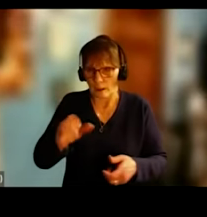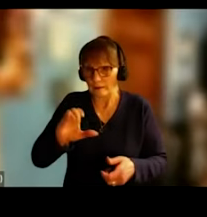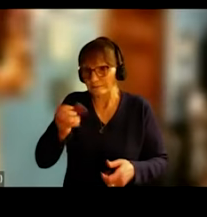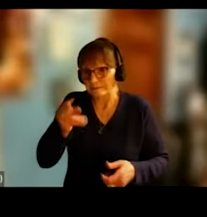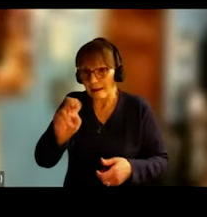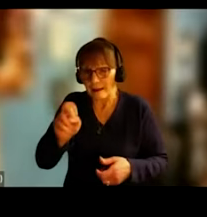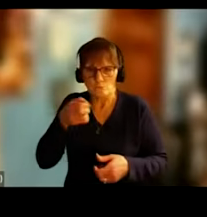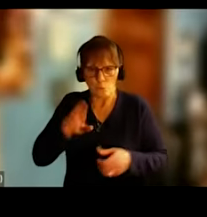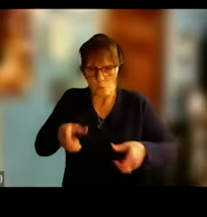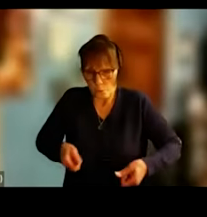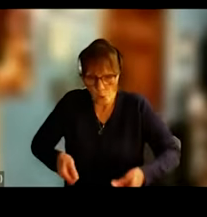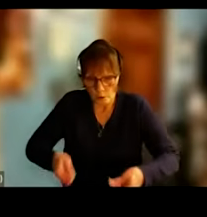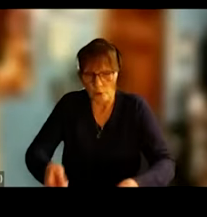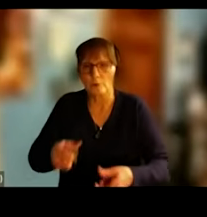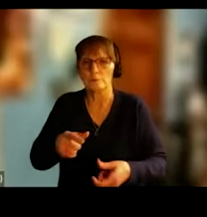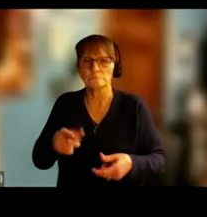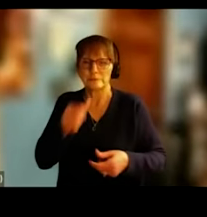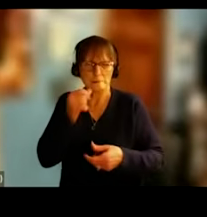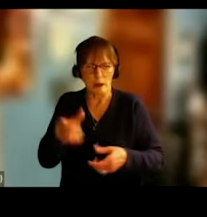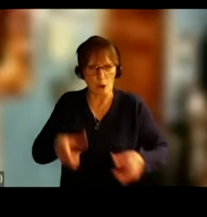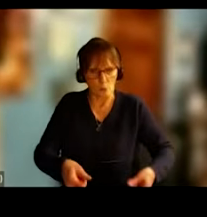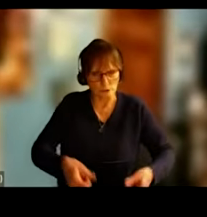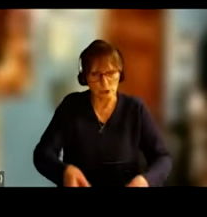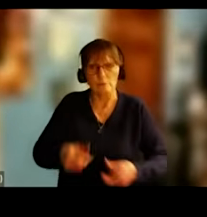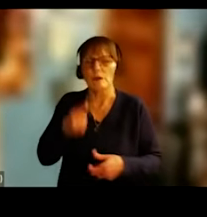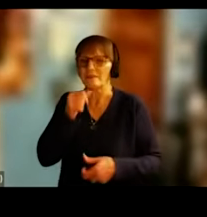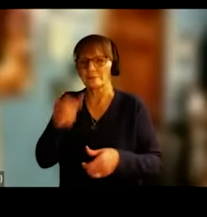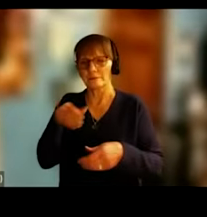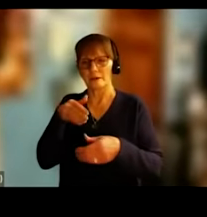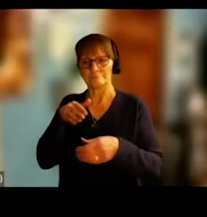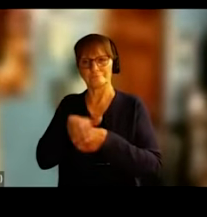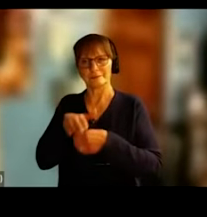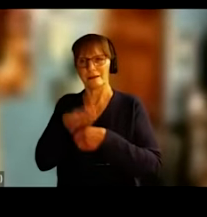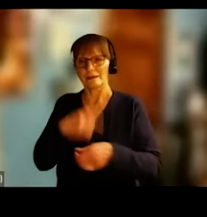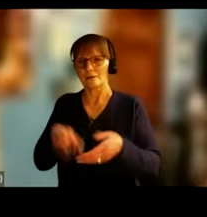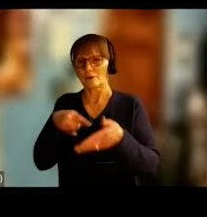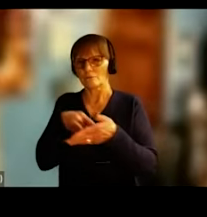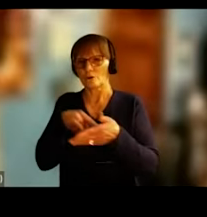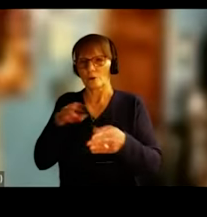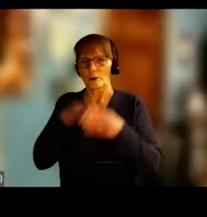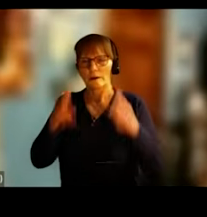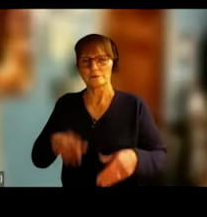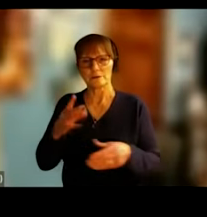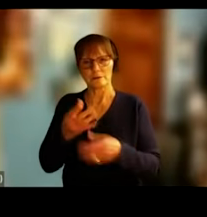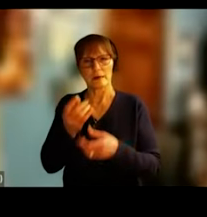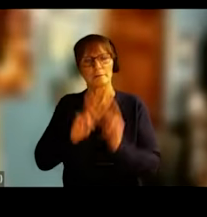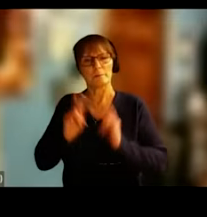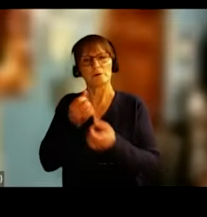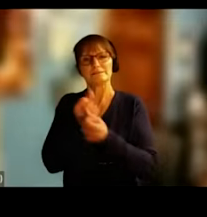as opposed to a wheelchair. So there's not enough affordable housing, but there's also not enough housing where people can safely access and move around.